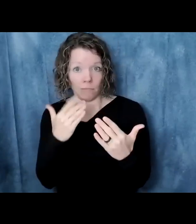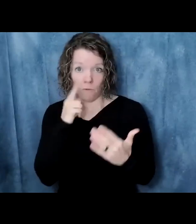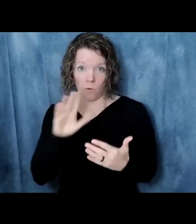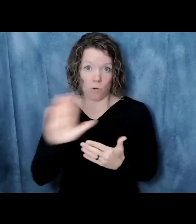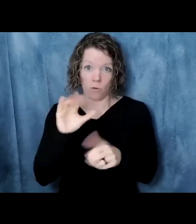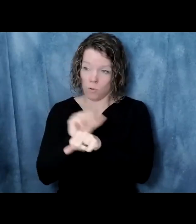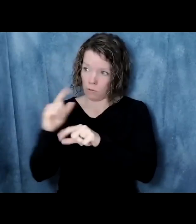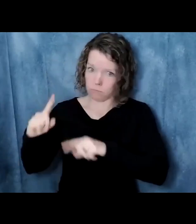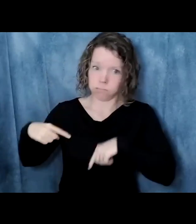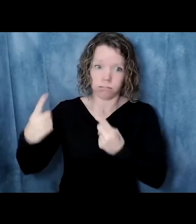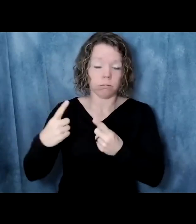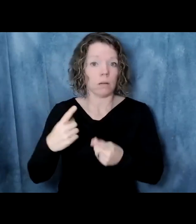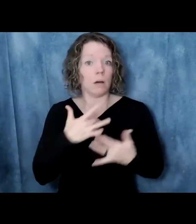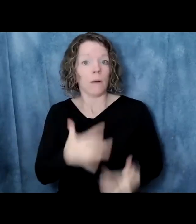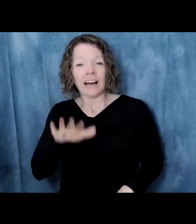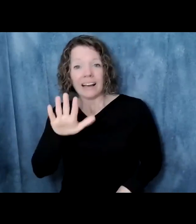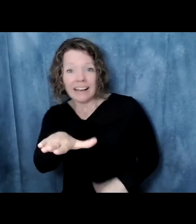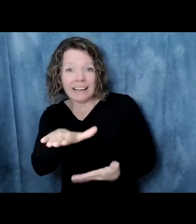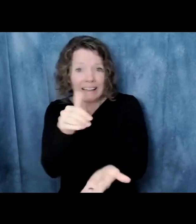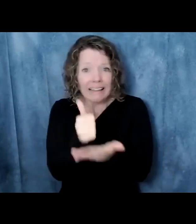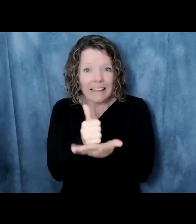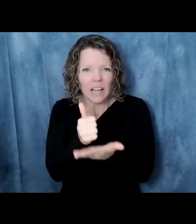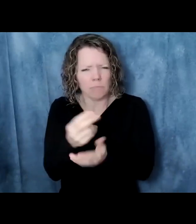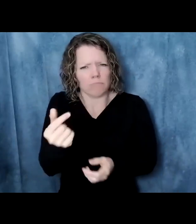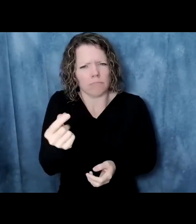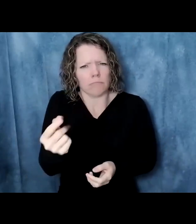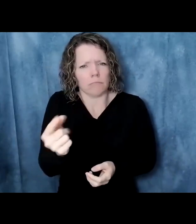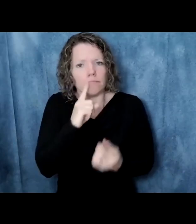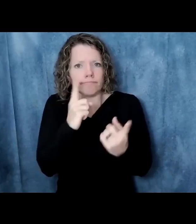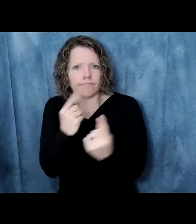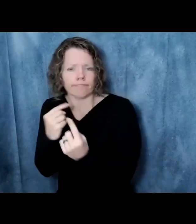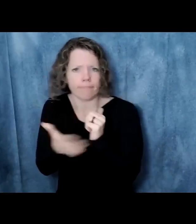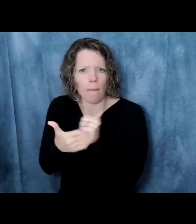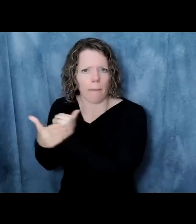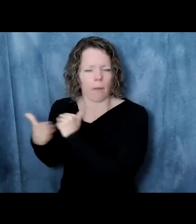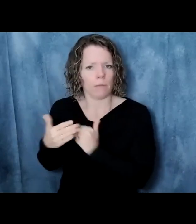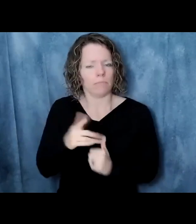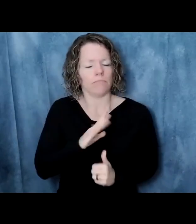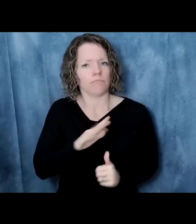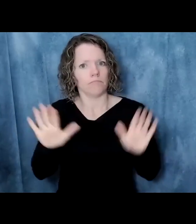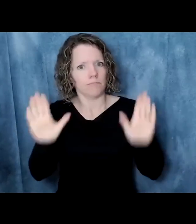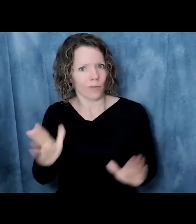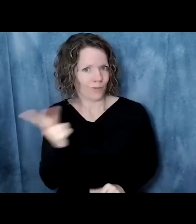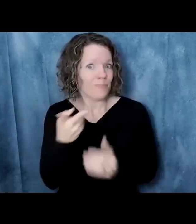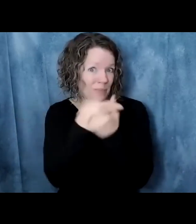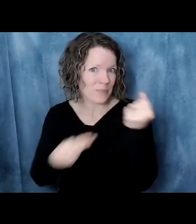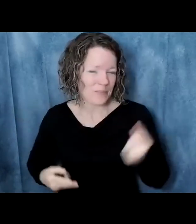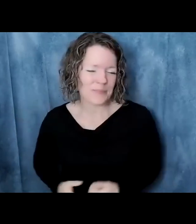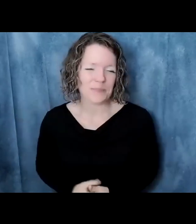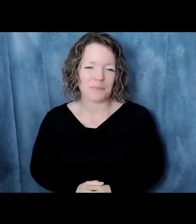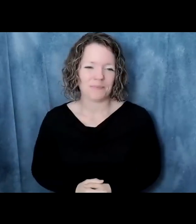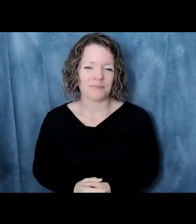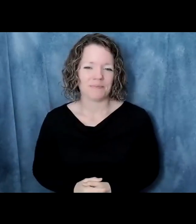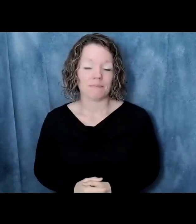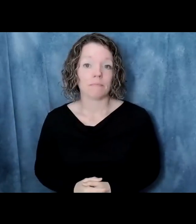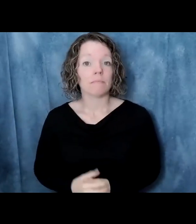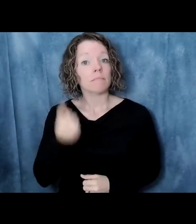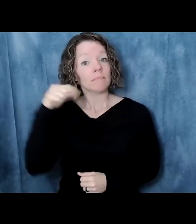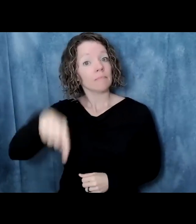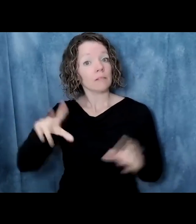and quickly for our urgent requests for assistance when they come up. This conference is co-organized